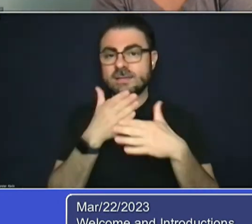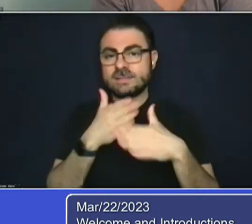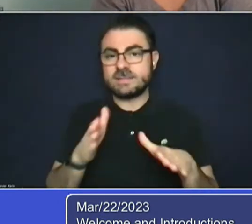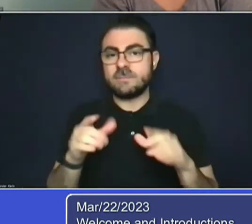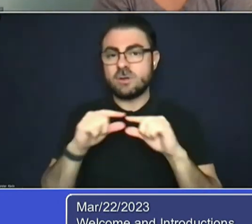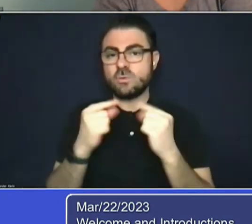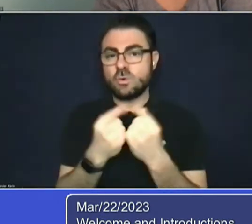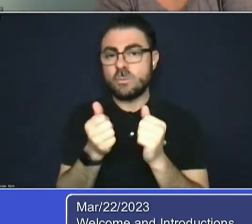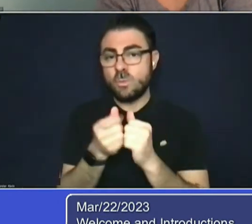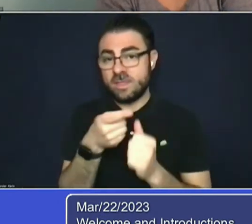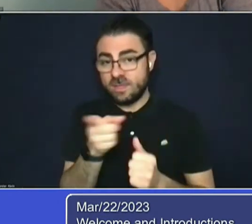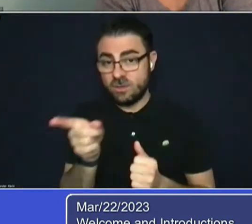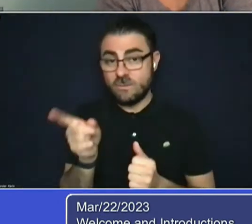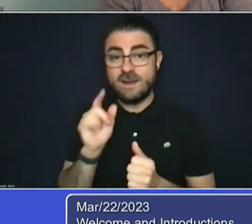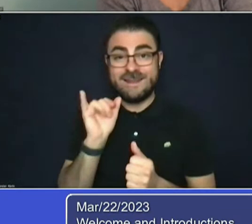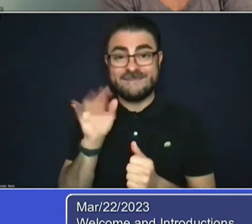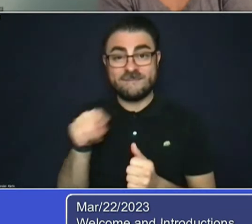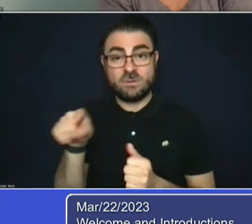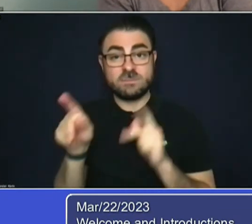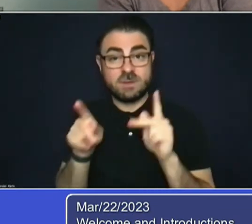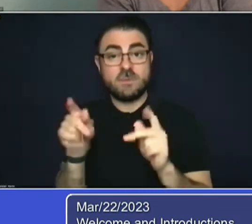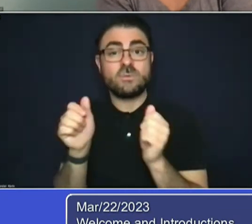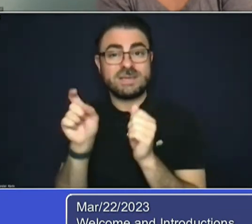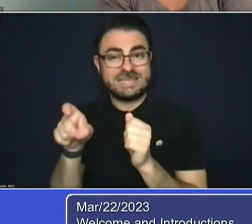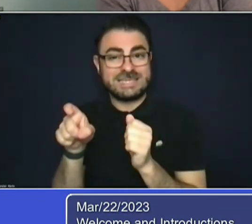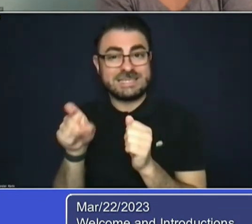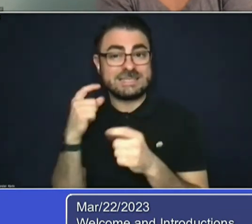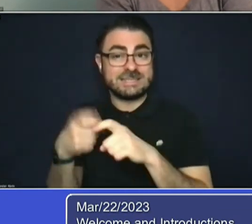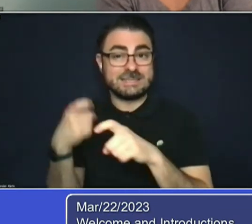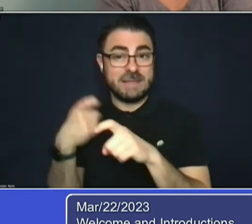AND ROMEO, MAYBE YOU CAN JOIN ME